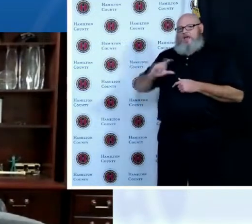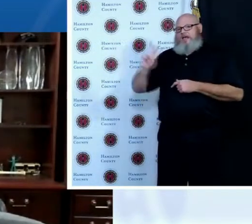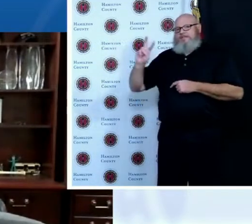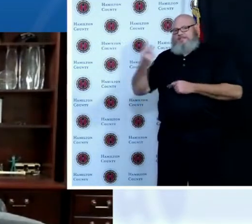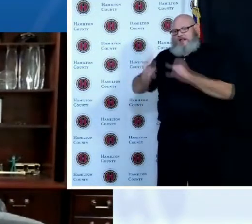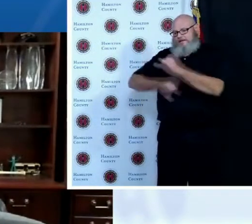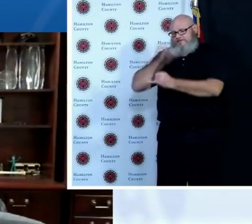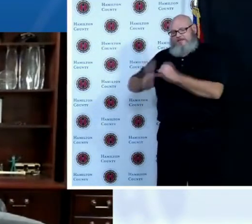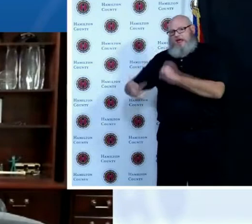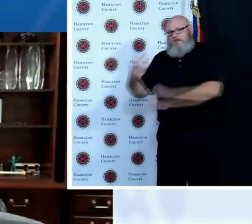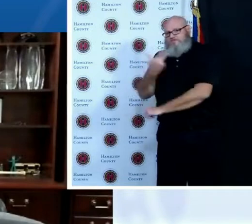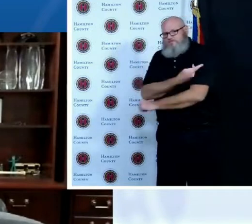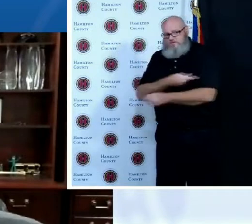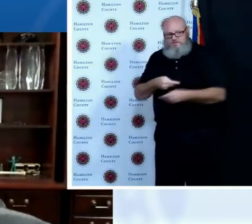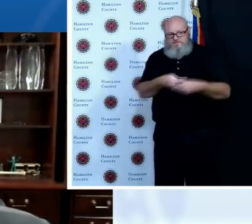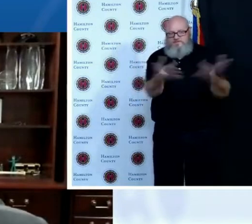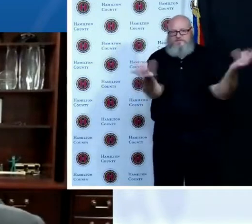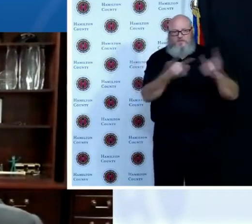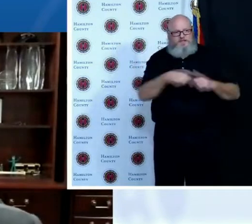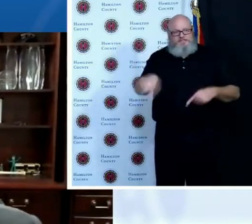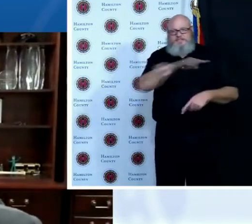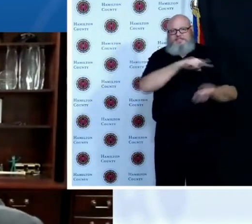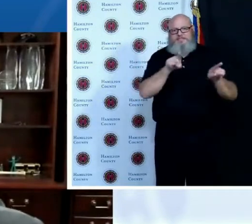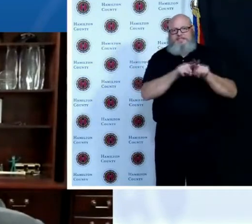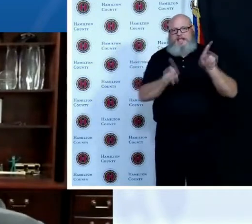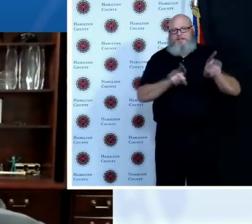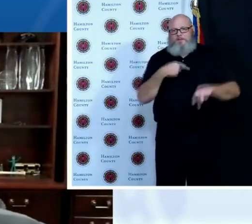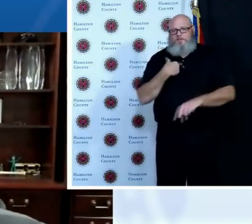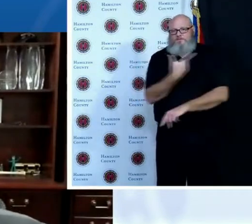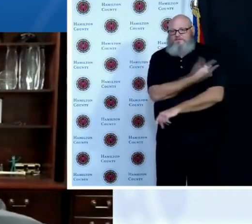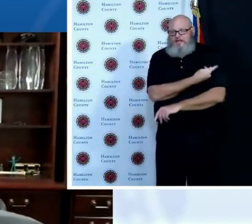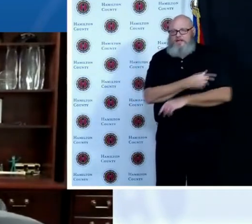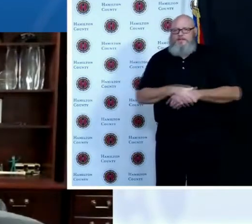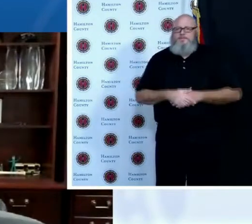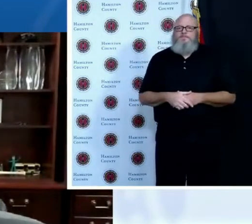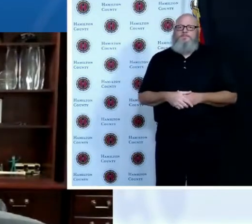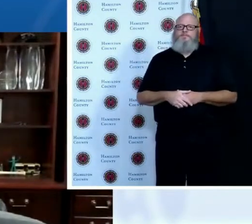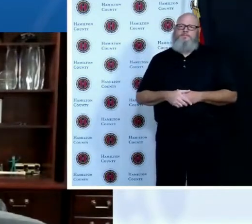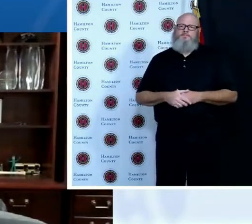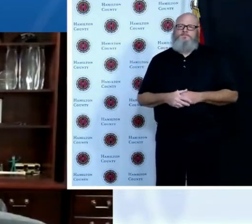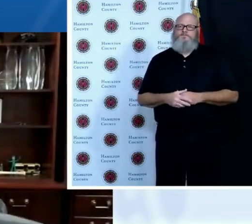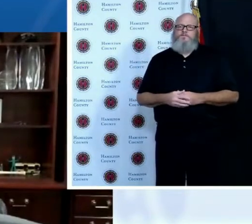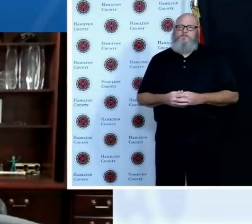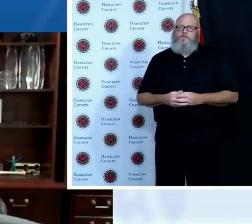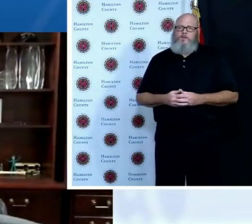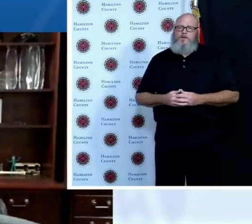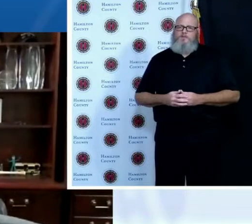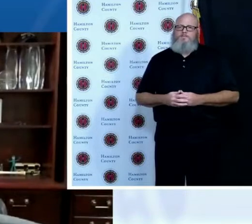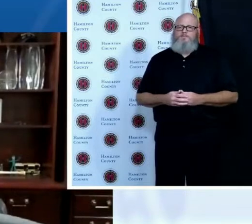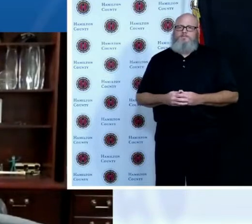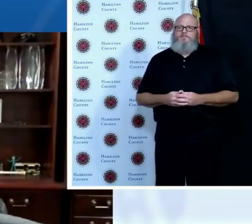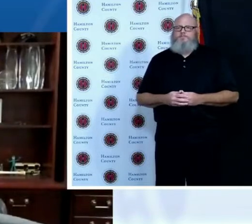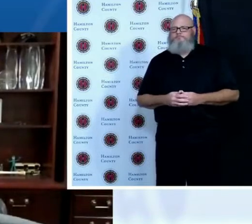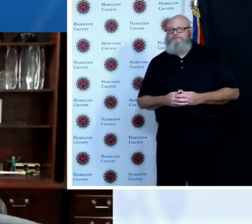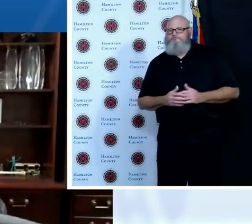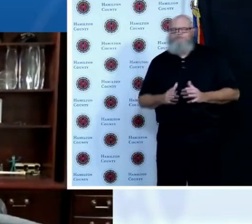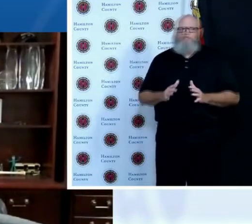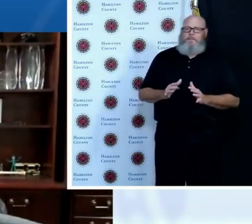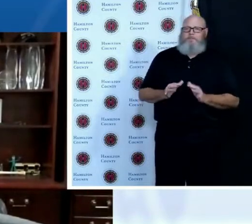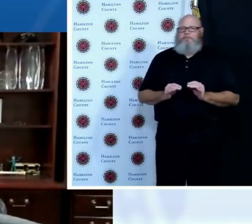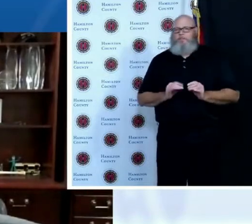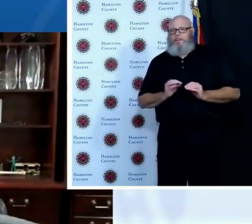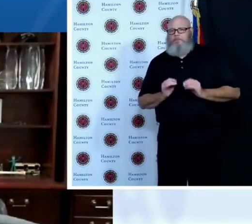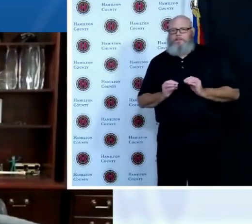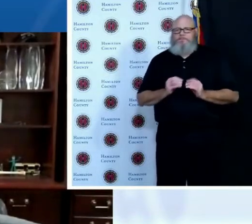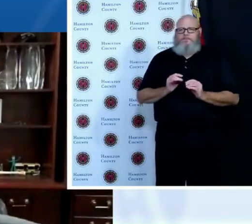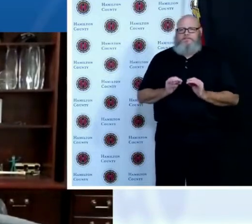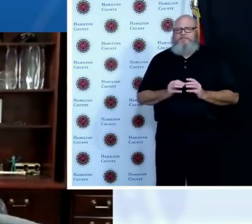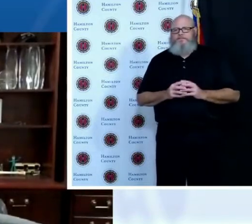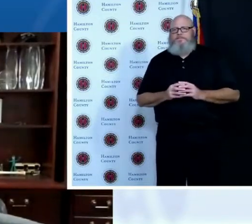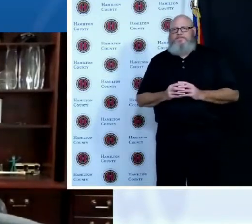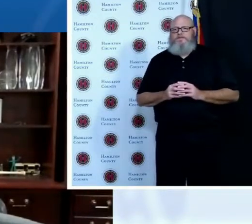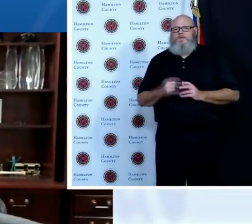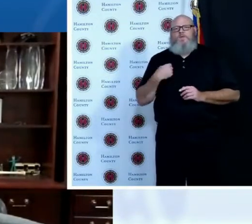landmark as well we continue to hopefully continue to receive additional vaccine and product